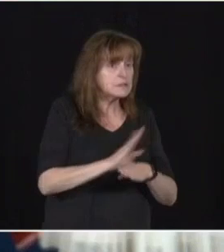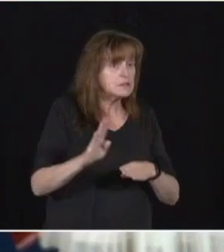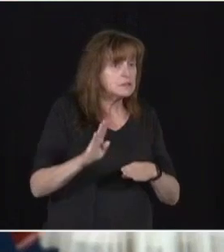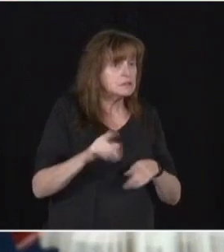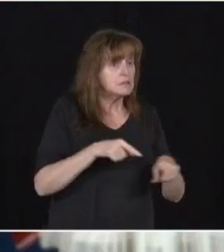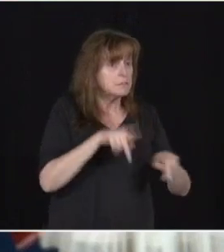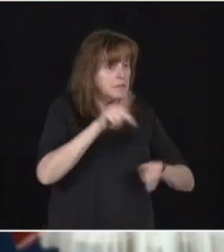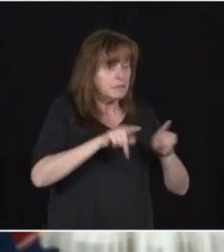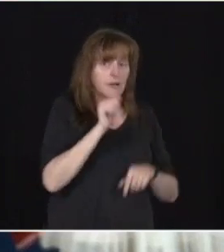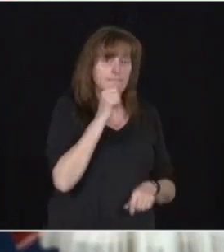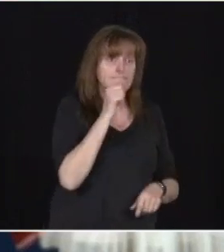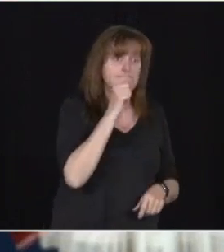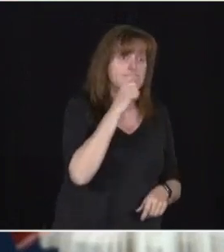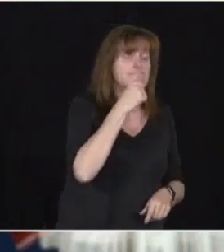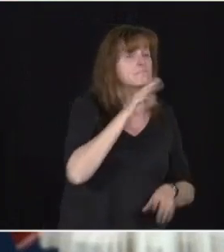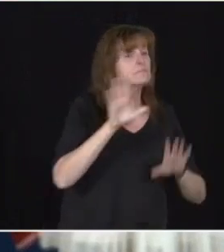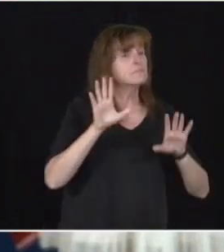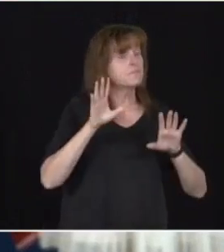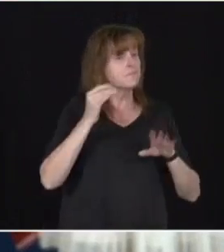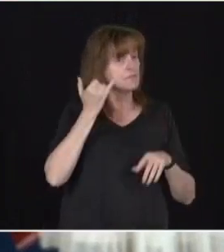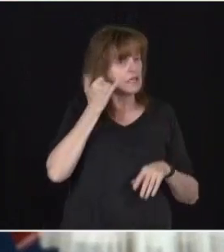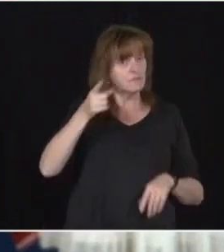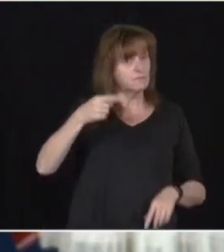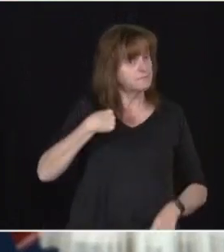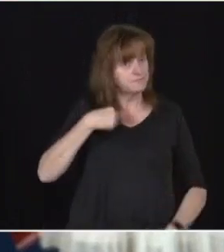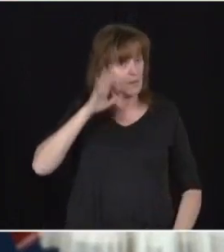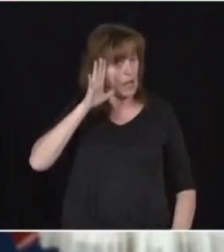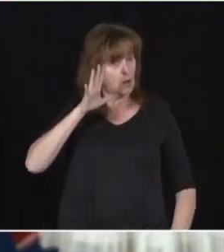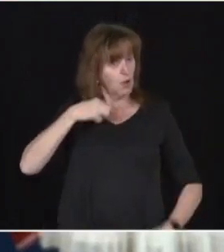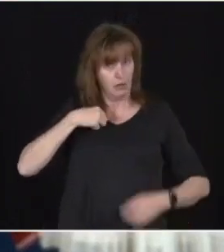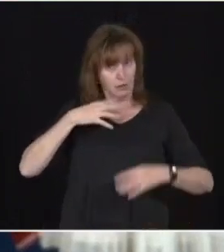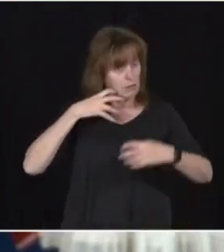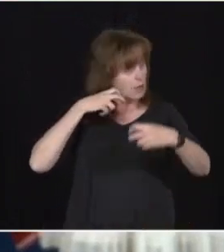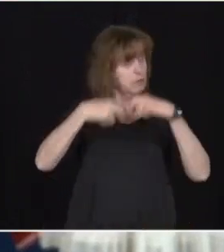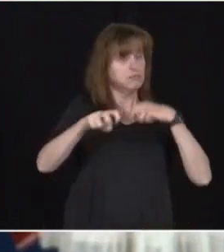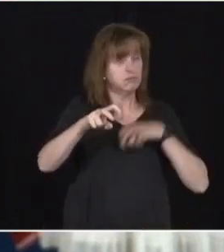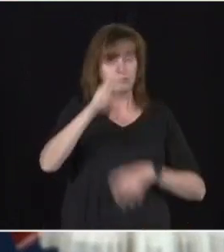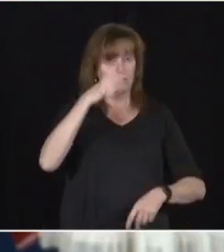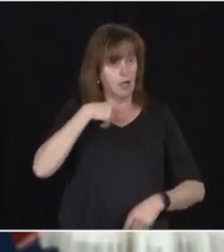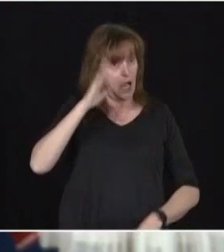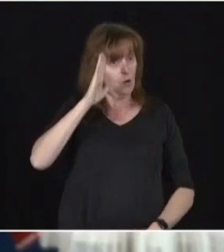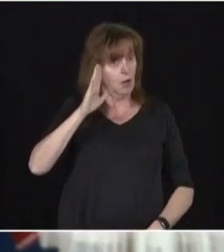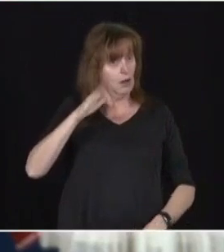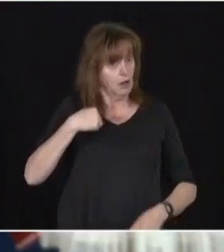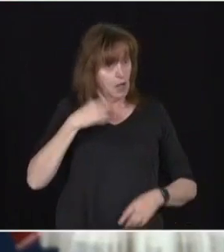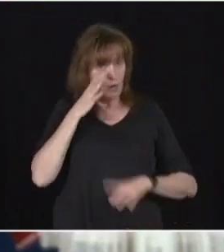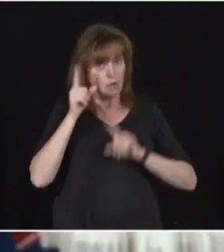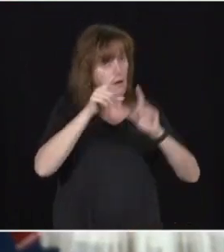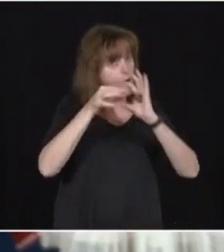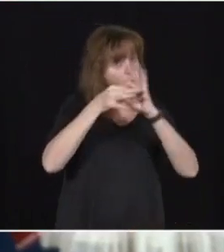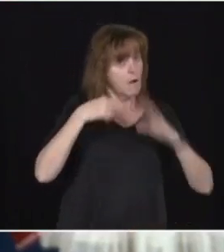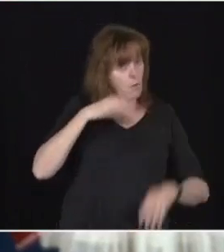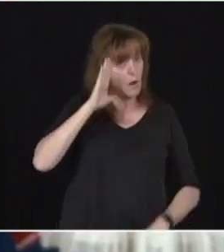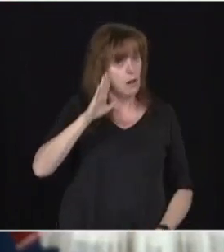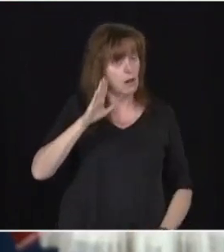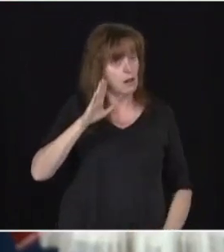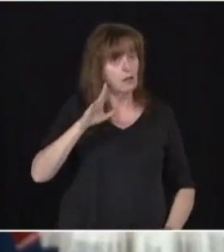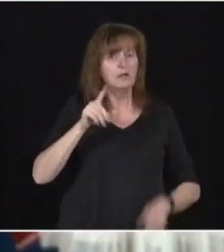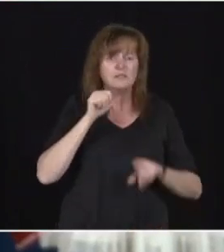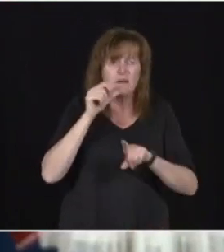struggling? I will come down on them like they have never seen before. Cooperate, it will not be forever, it will be for a few months.